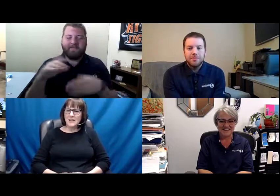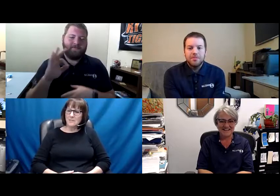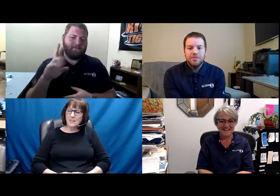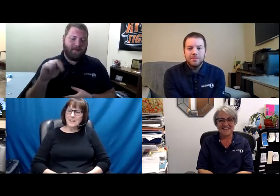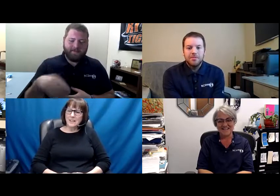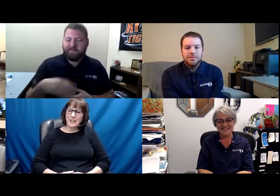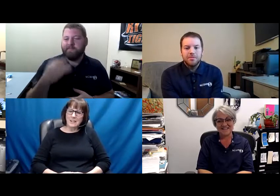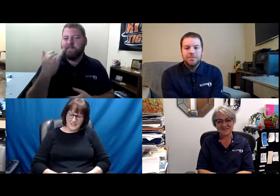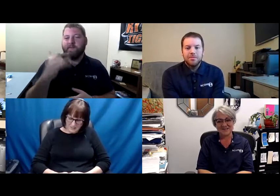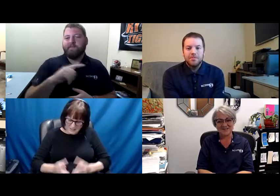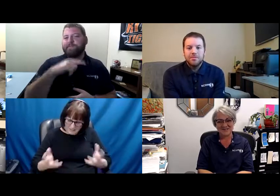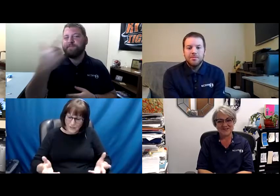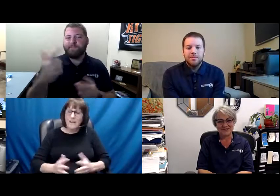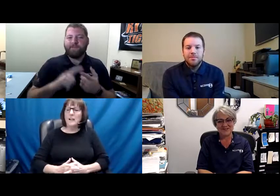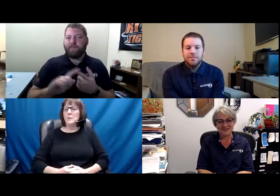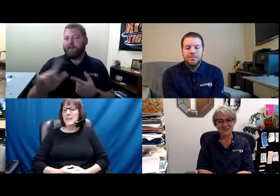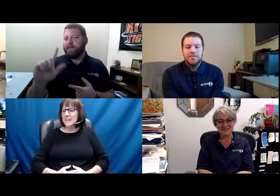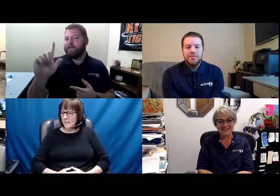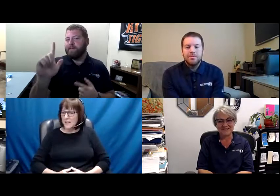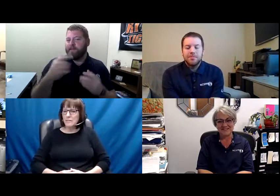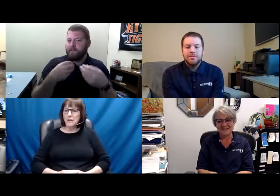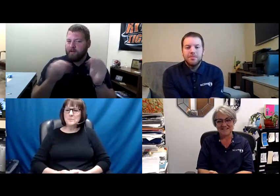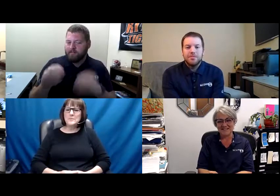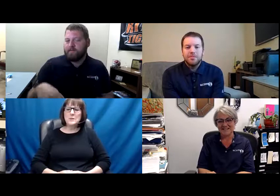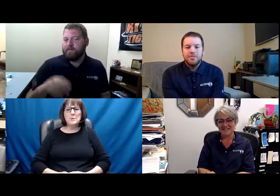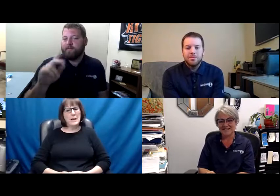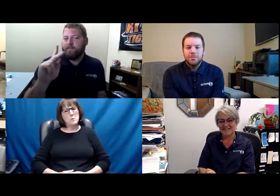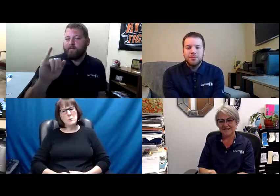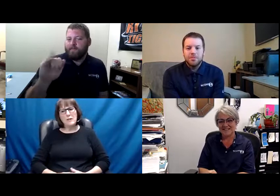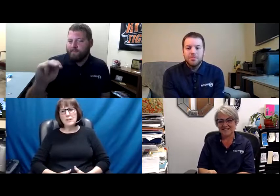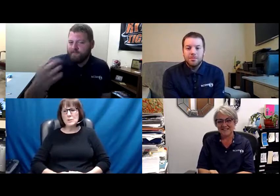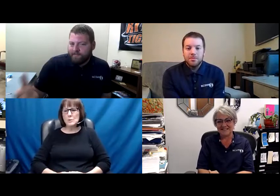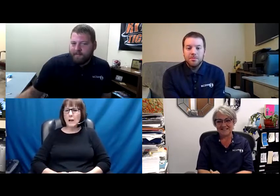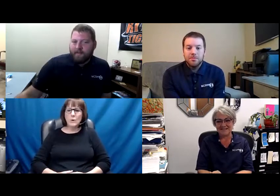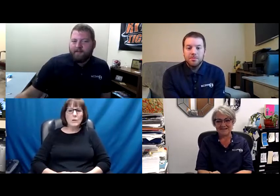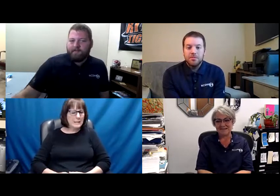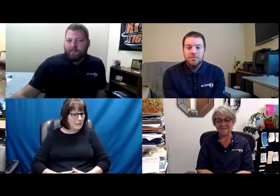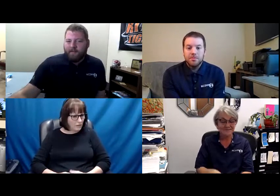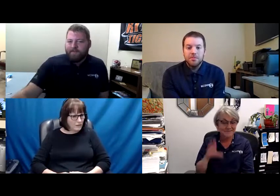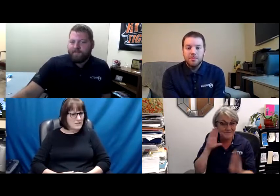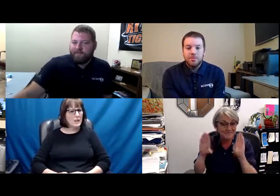really involve Halloween and a lot of fun so now we'll move over to our Lincoln office and Kim.